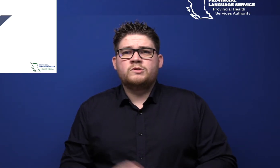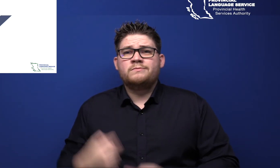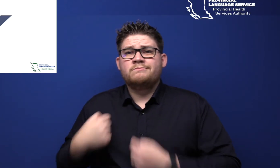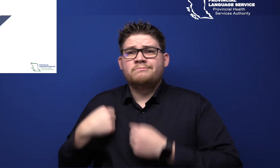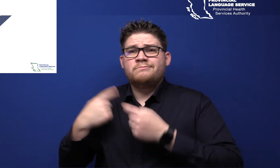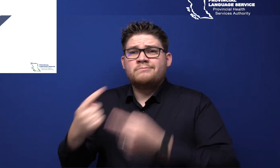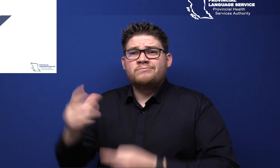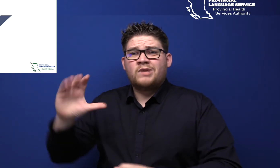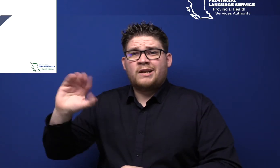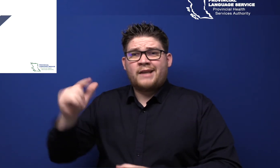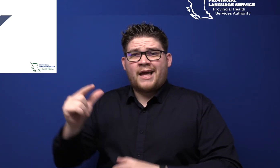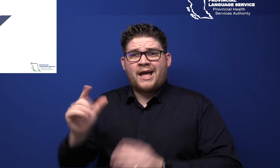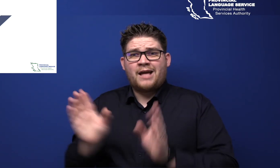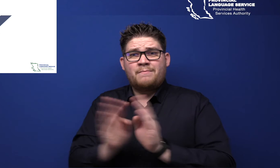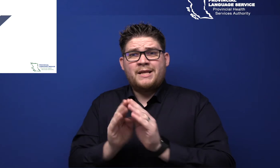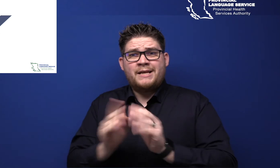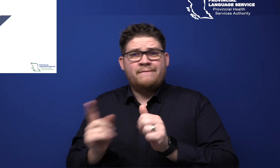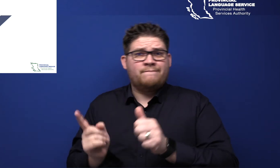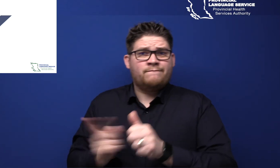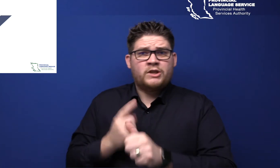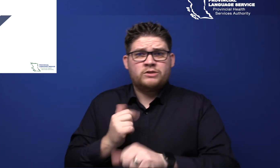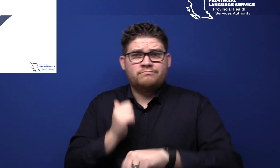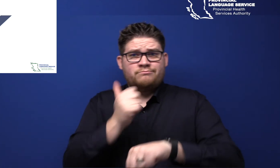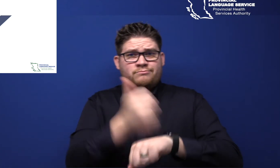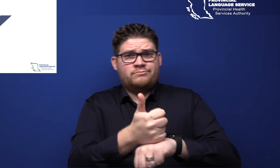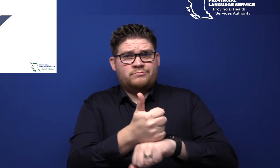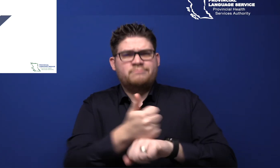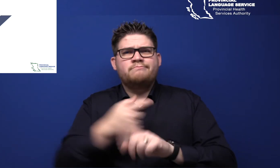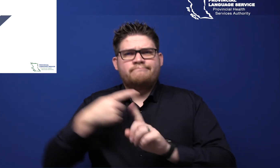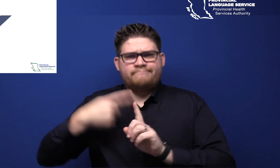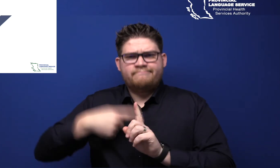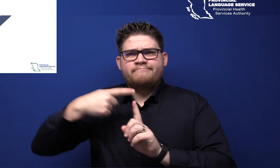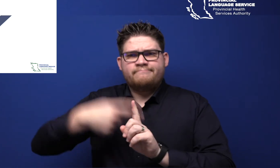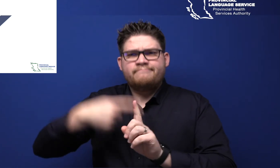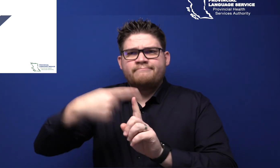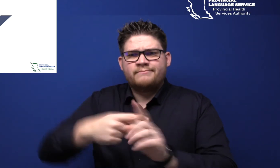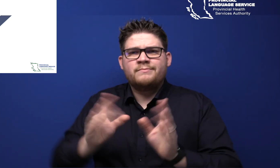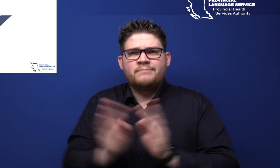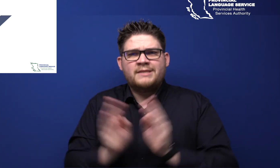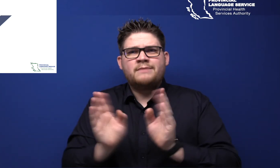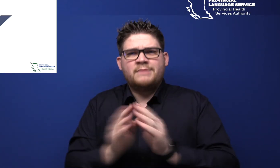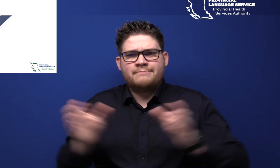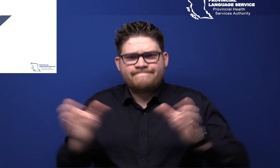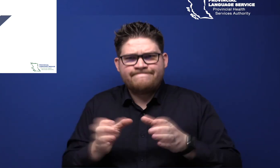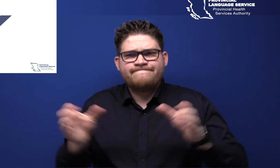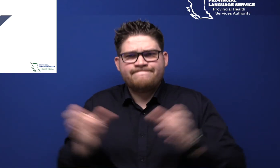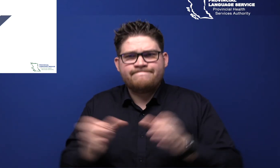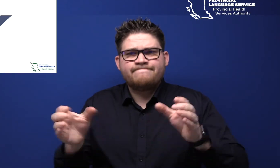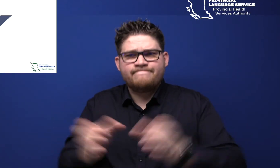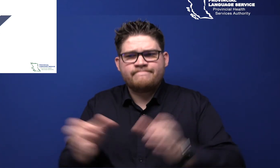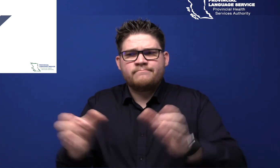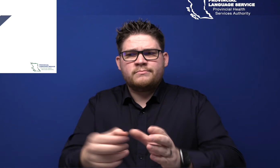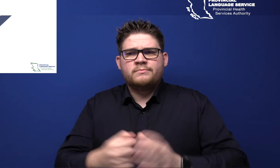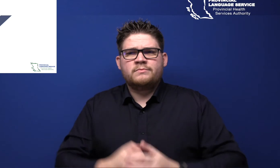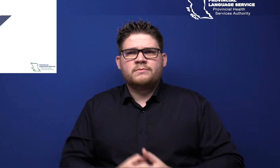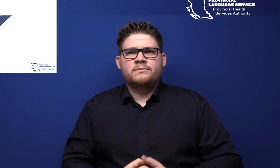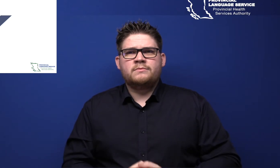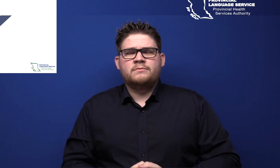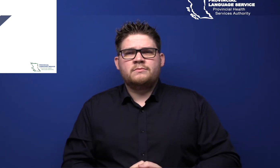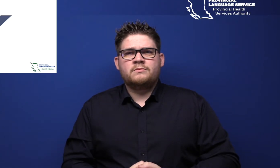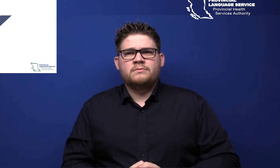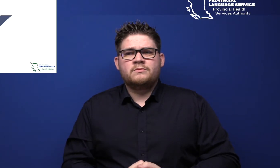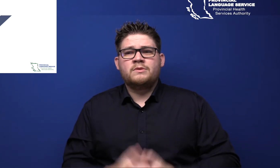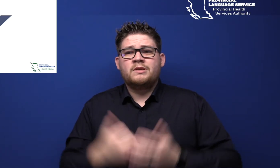WHEN THE CAG WAS FIRST ESTABLISHED, MEETINGS WERE HELD MONTHLY.